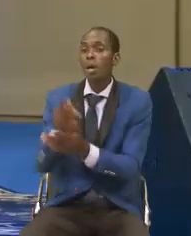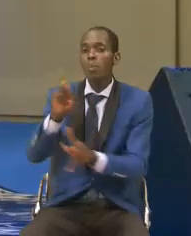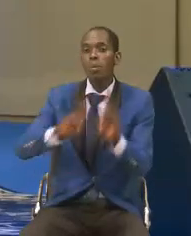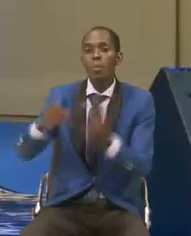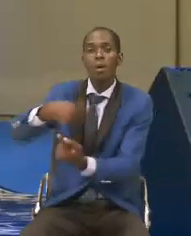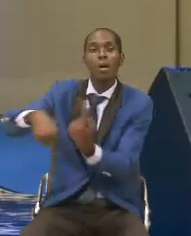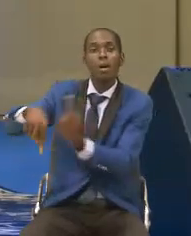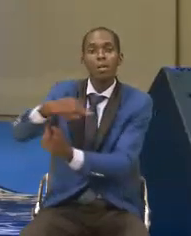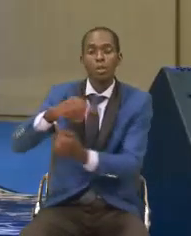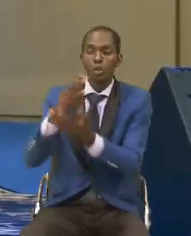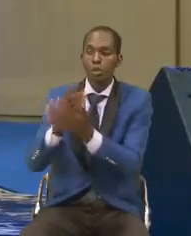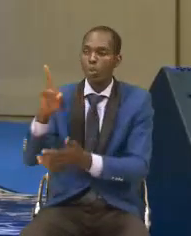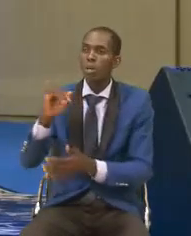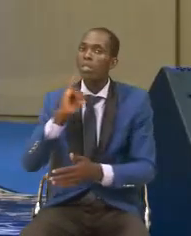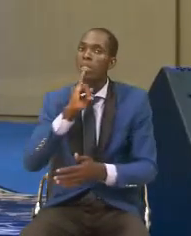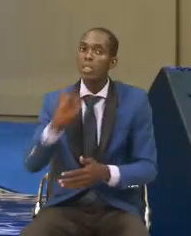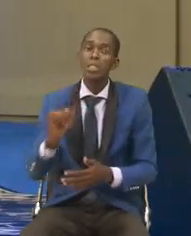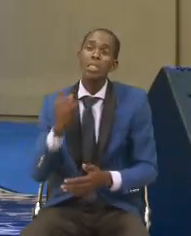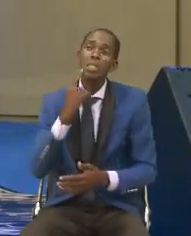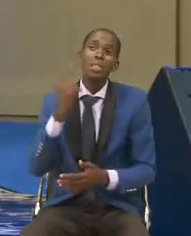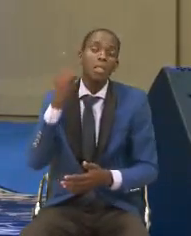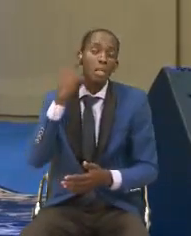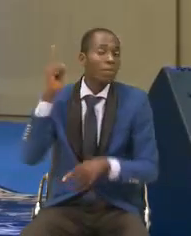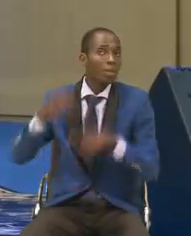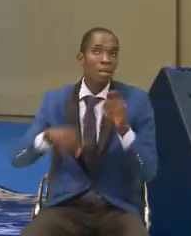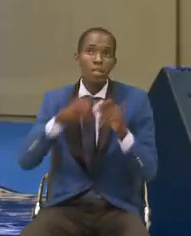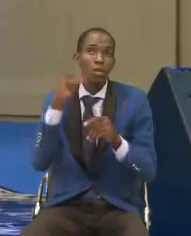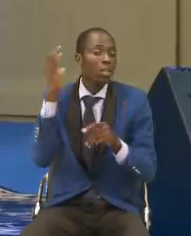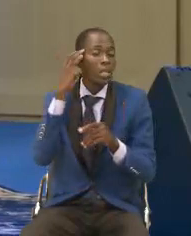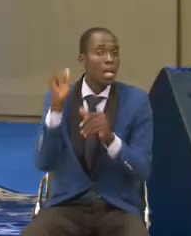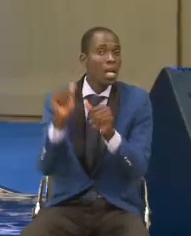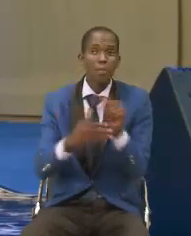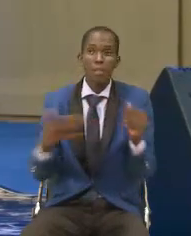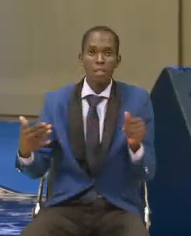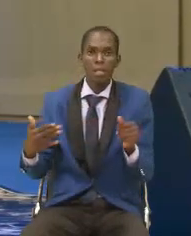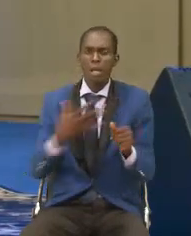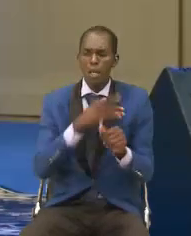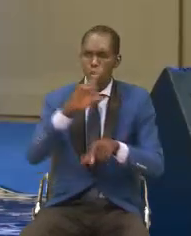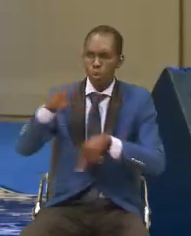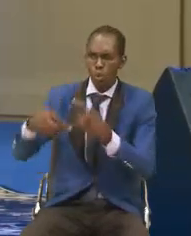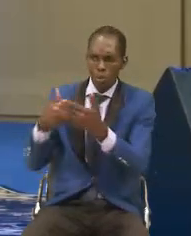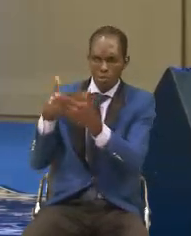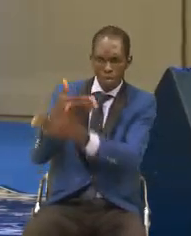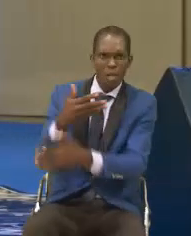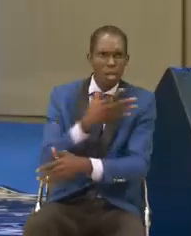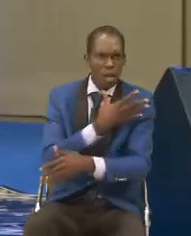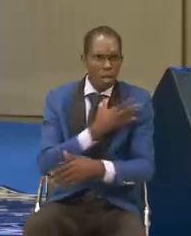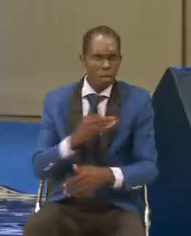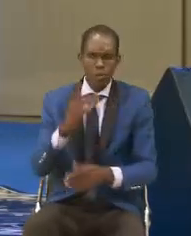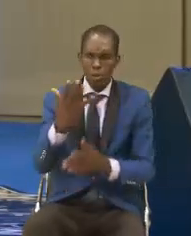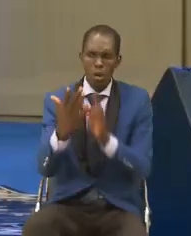like you help people around you there somebody is deaf you cannot hear everything we're seeing and